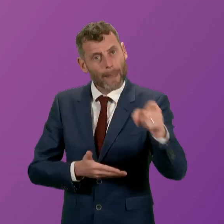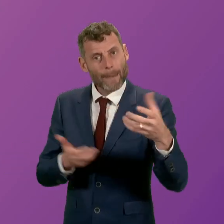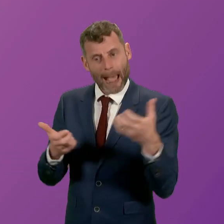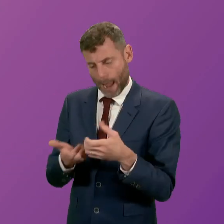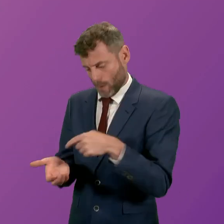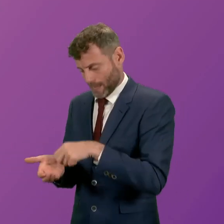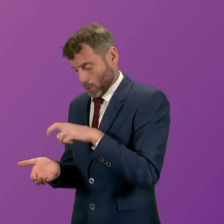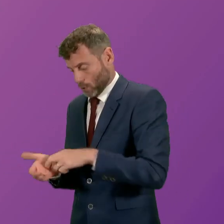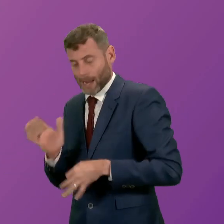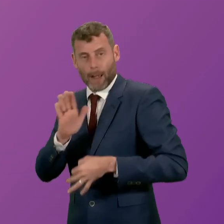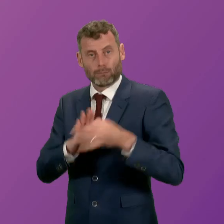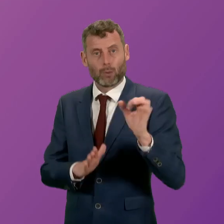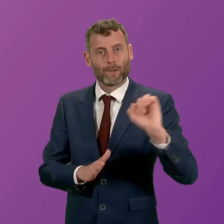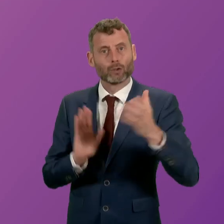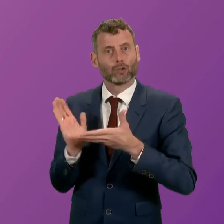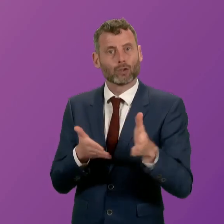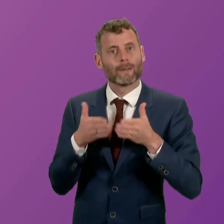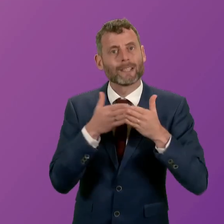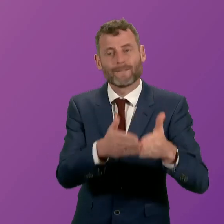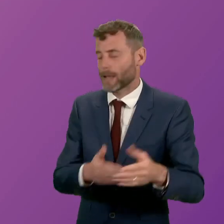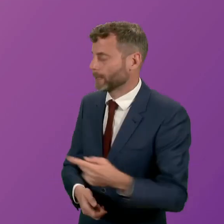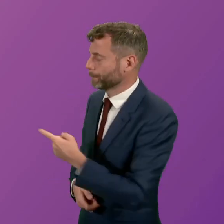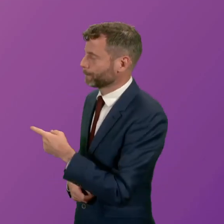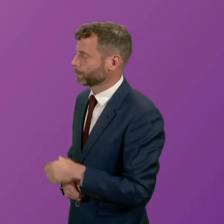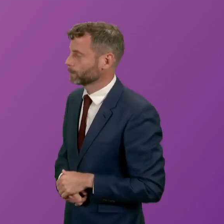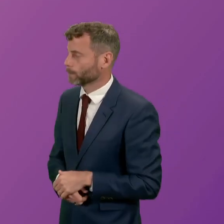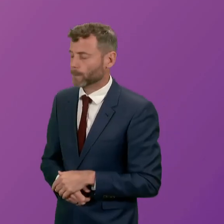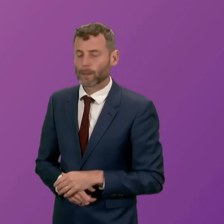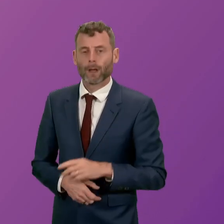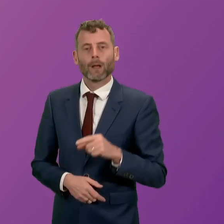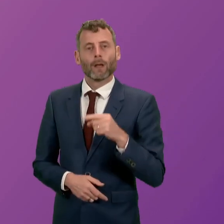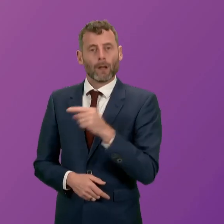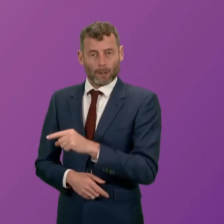That is at the very heart of the direct award; there is an objective of doing exactly that.